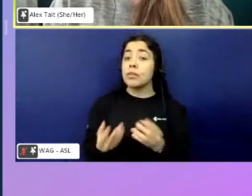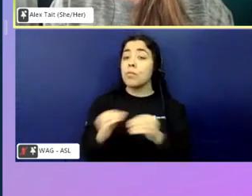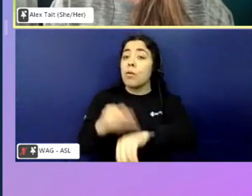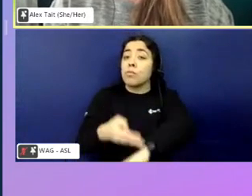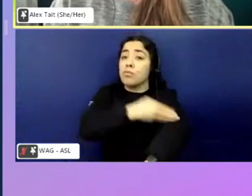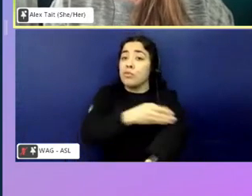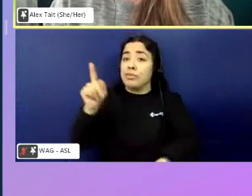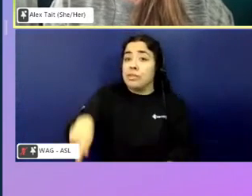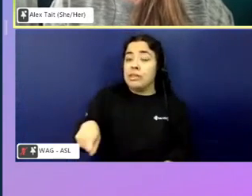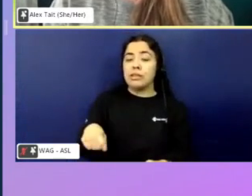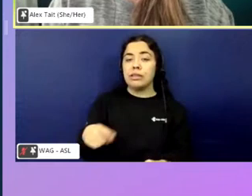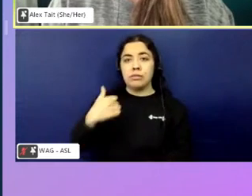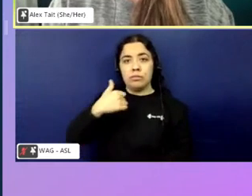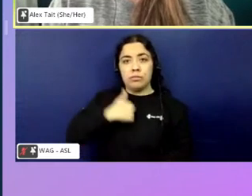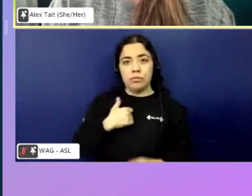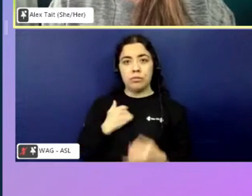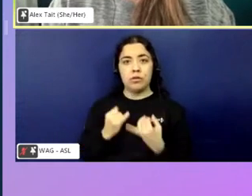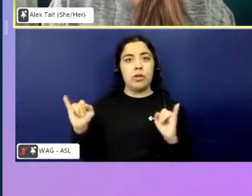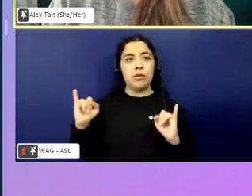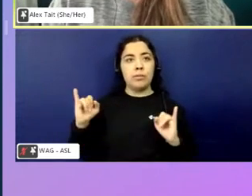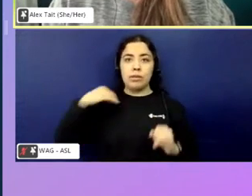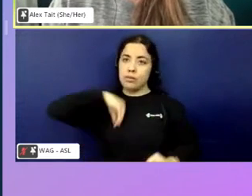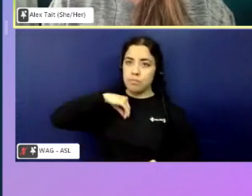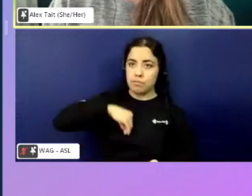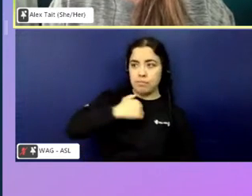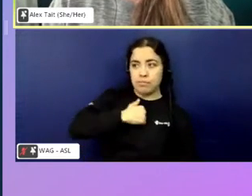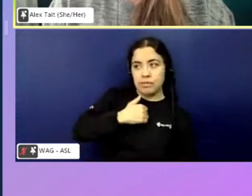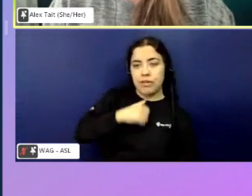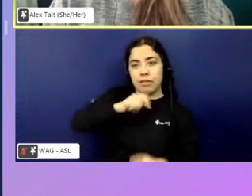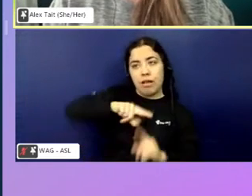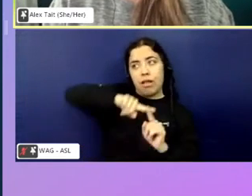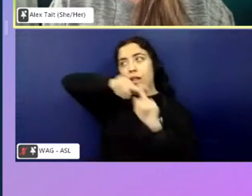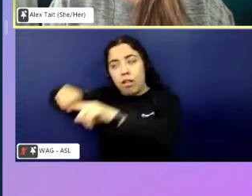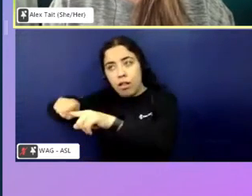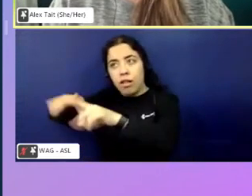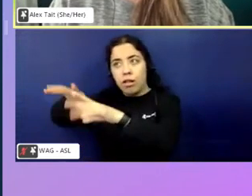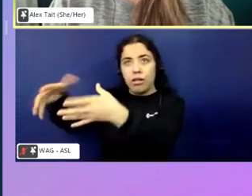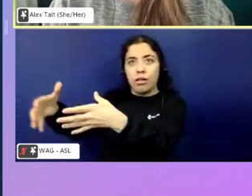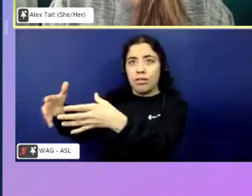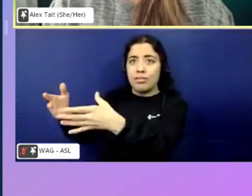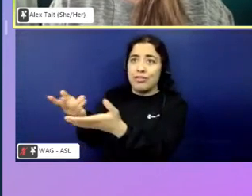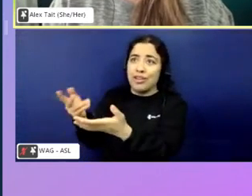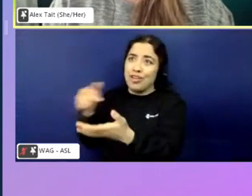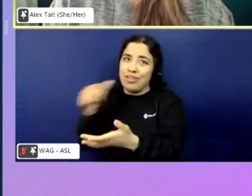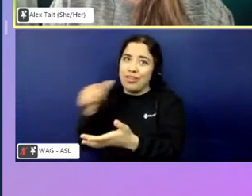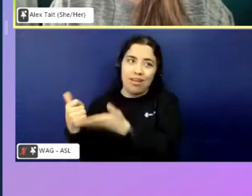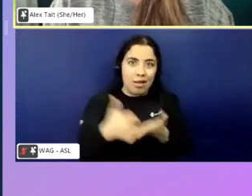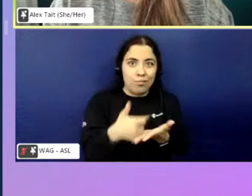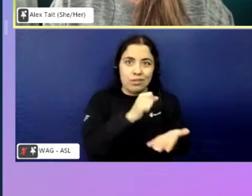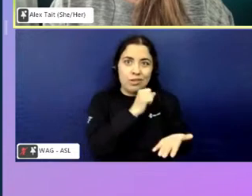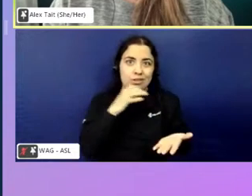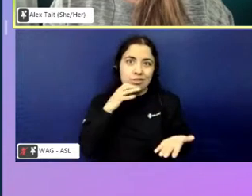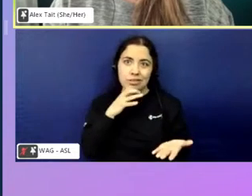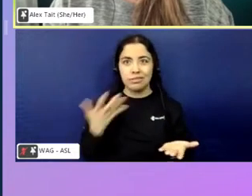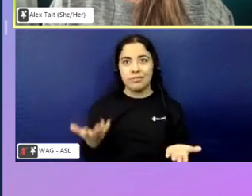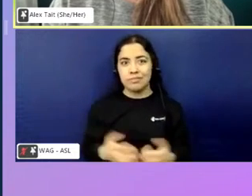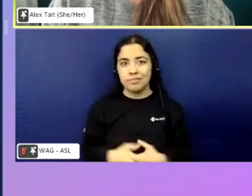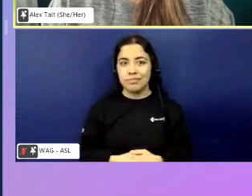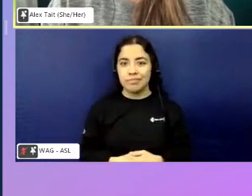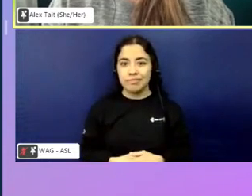an aging population, we are going to need more ways to create autonomy and independence in the homes of